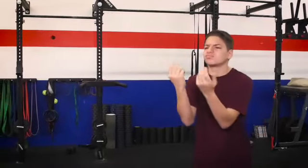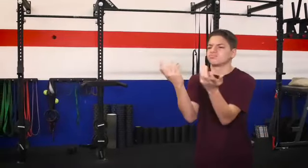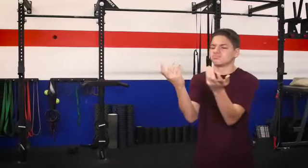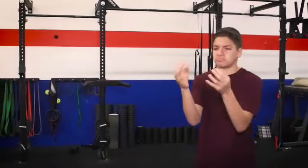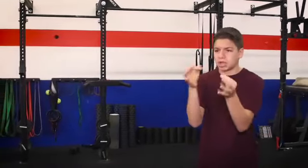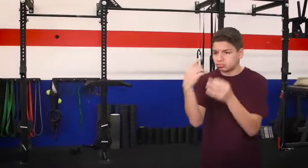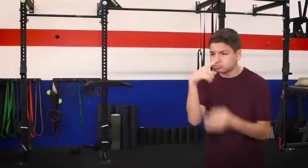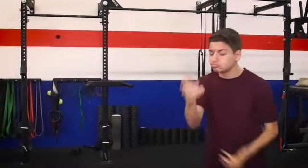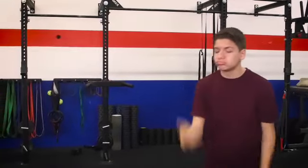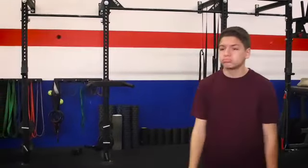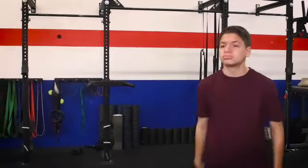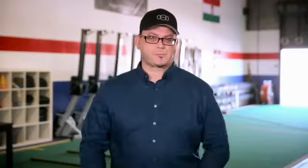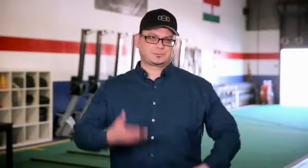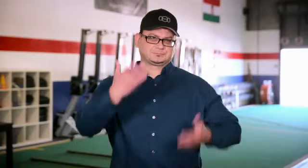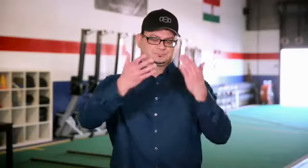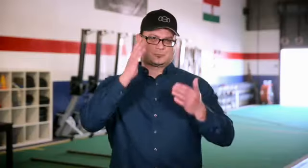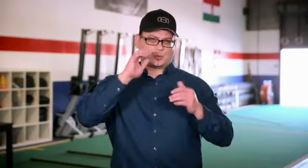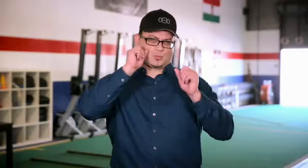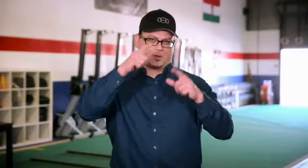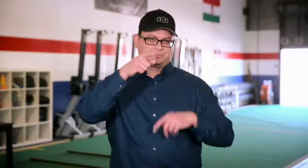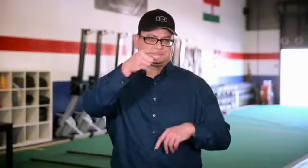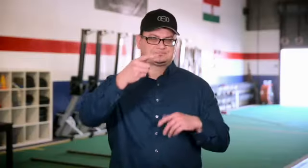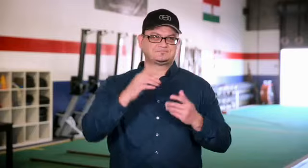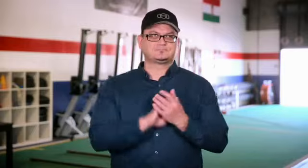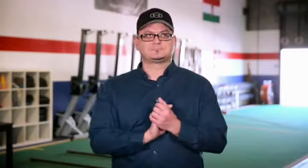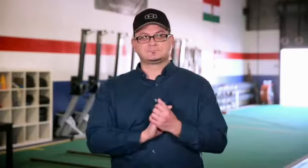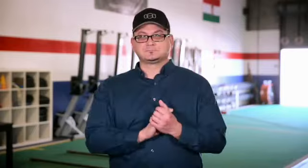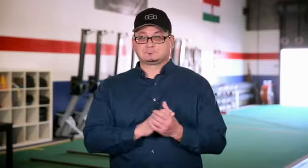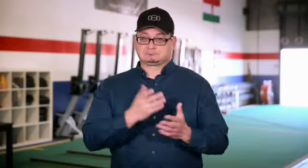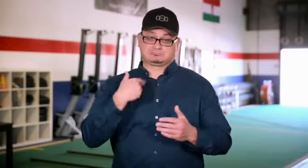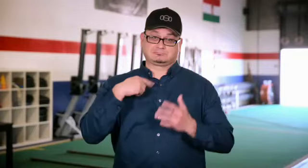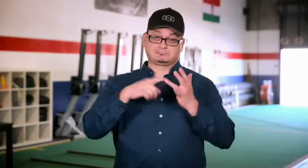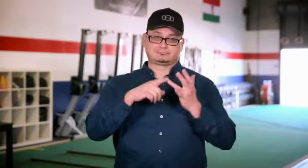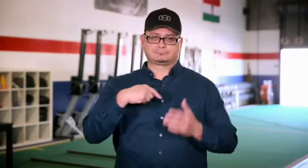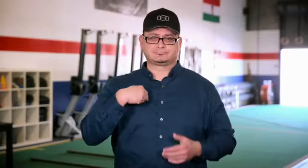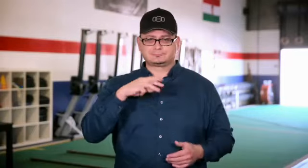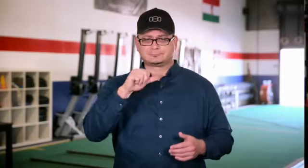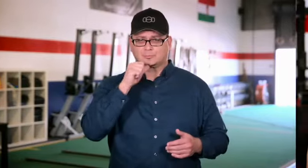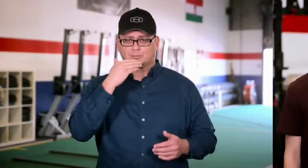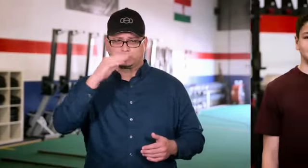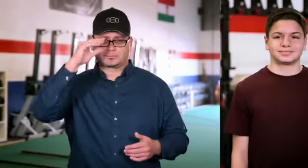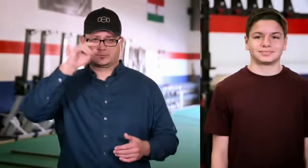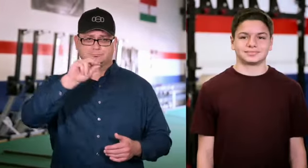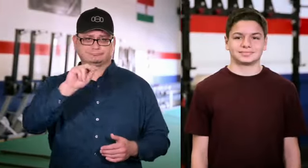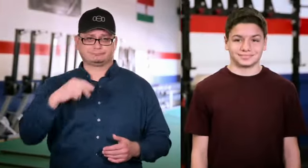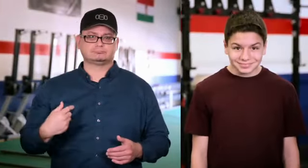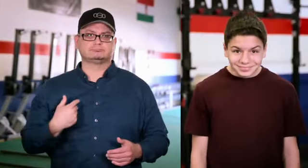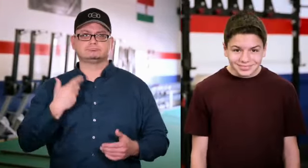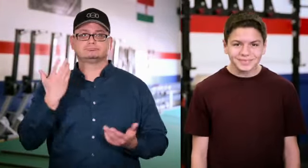What was your life like when you were a freshman? This might surprise you. When I was a freshman, I wasn't a good boy.